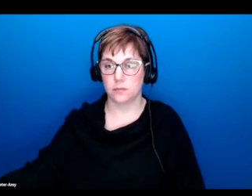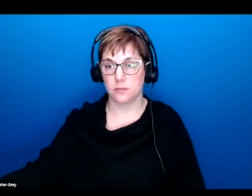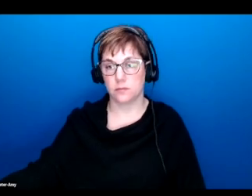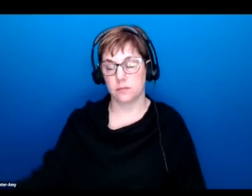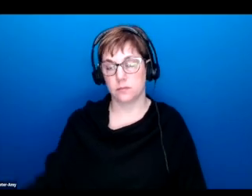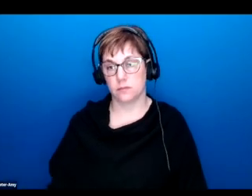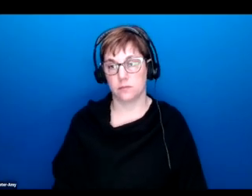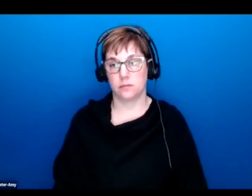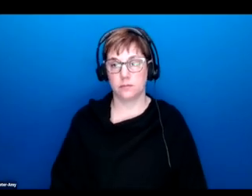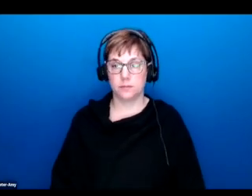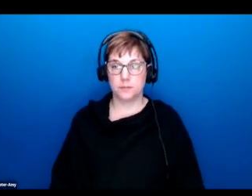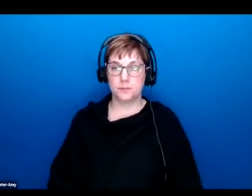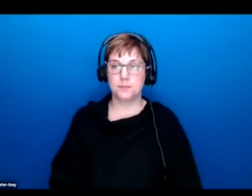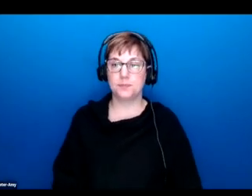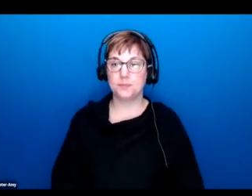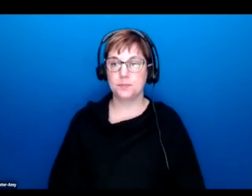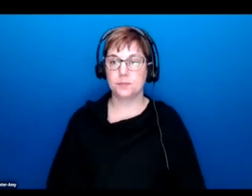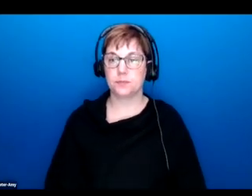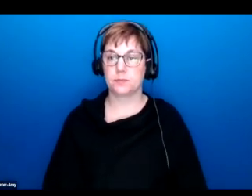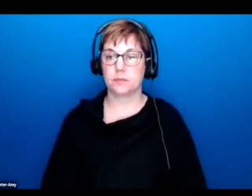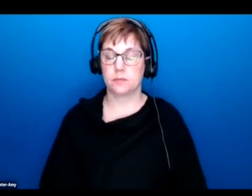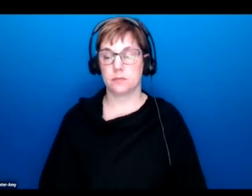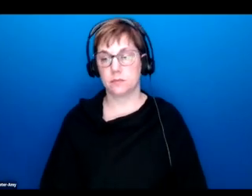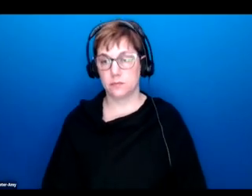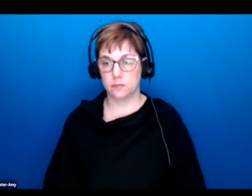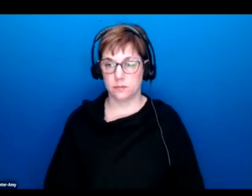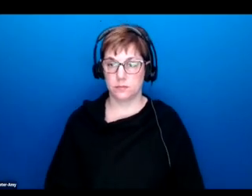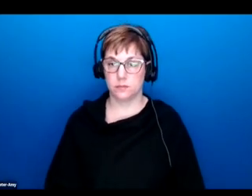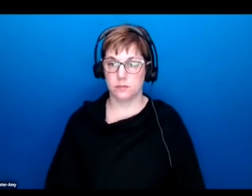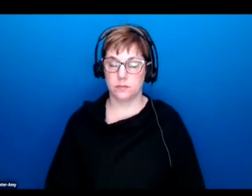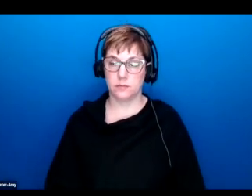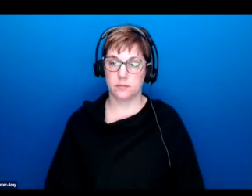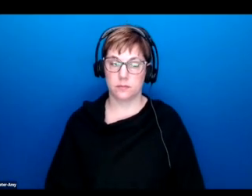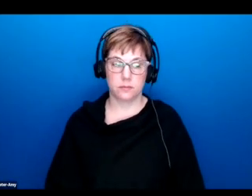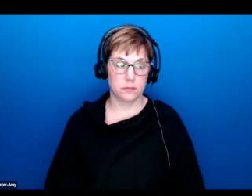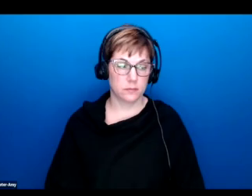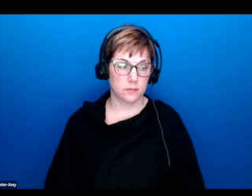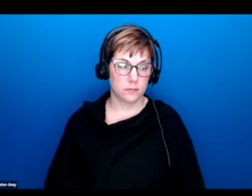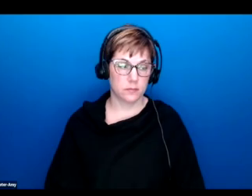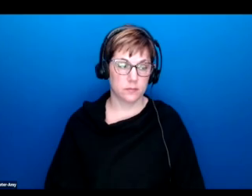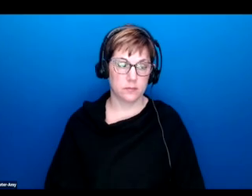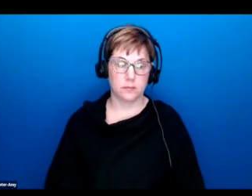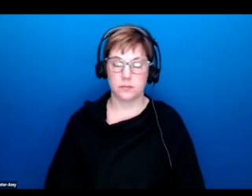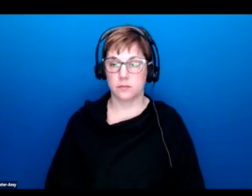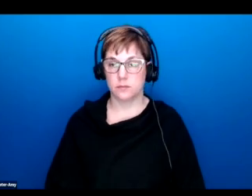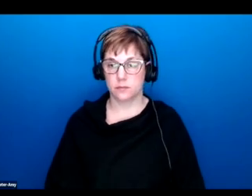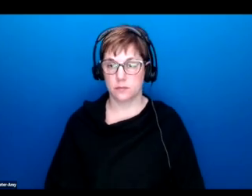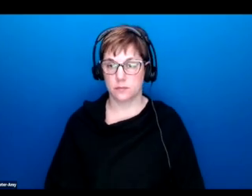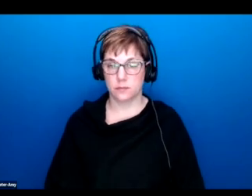Our efforts are focused primarily on those who have been historically marginalized and excluded from justice.